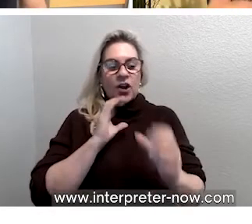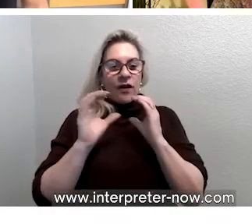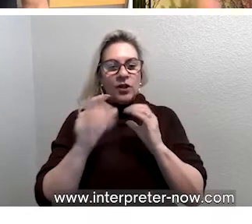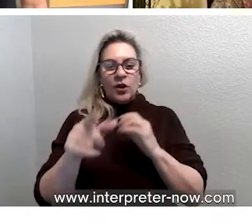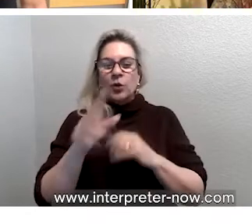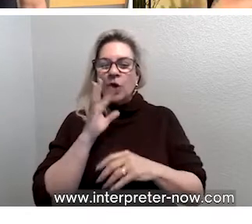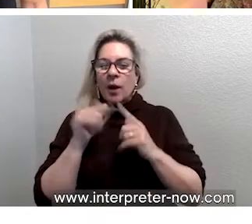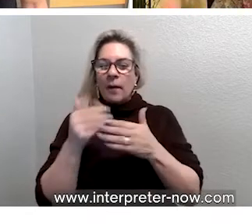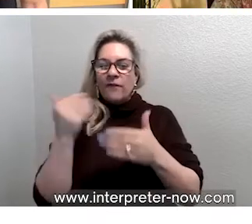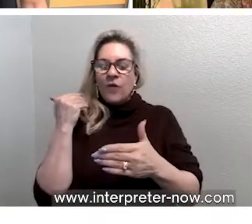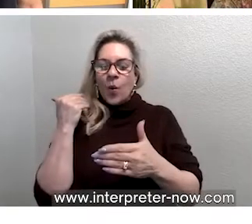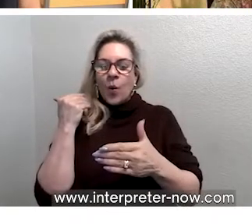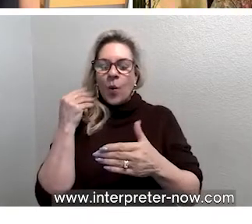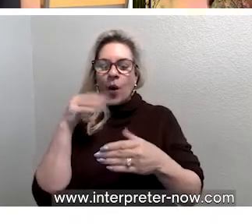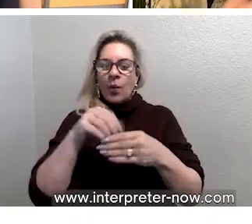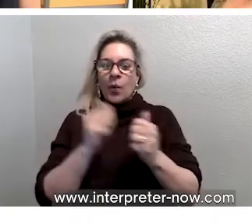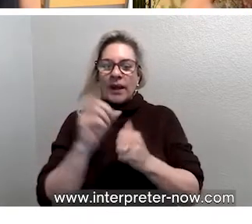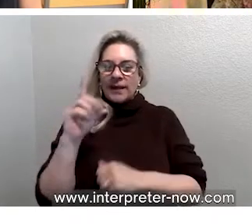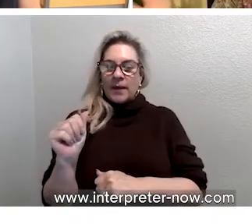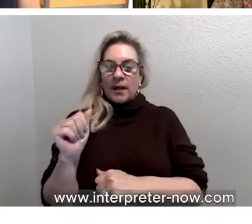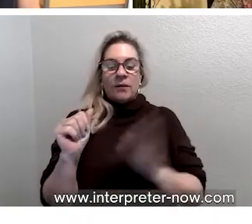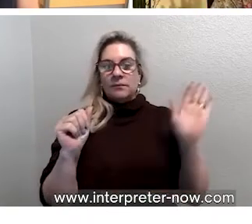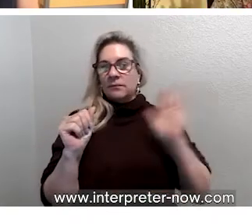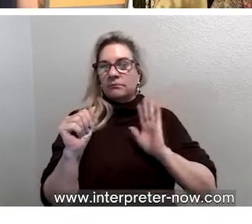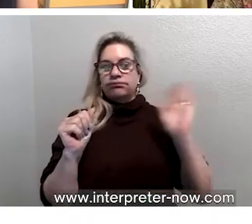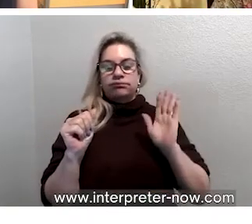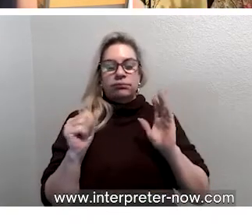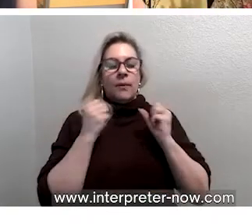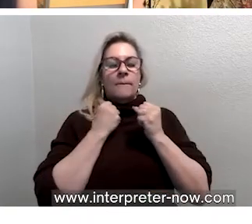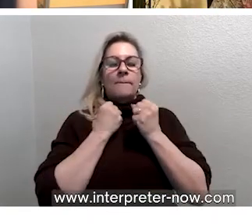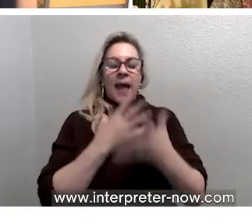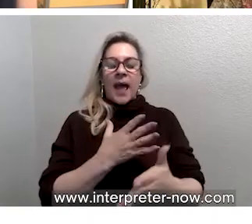Yeah, like, there's so much that I've seen from disability DEI practitioners that talk